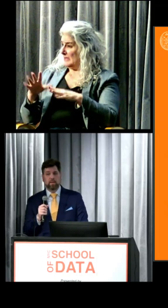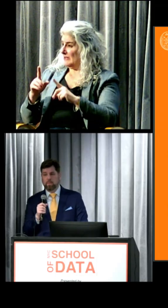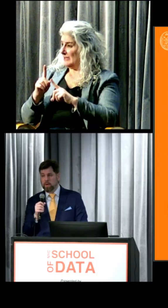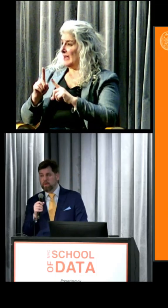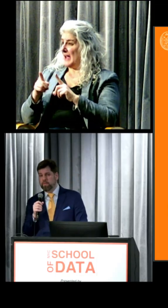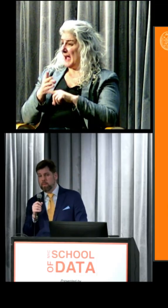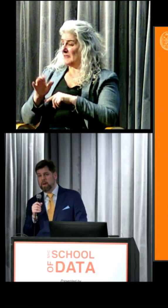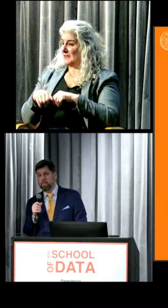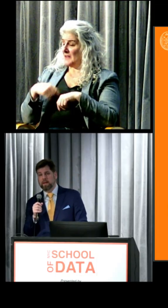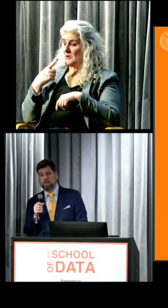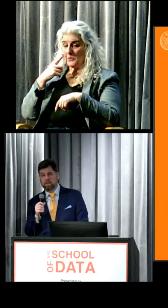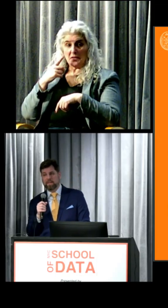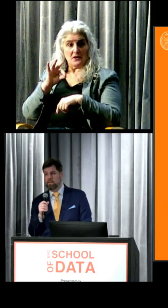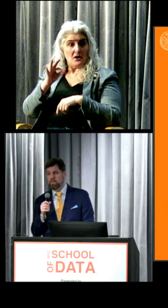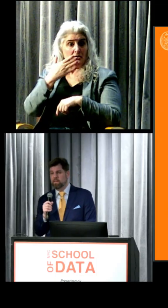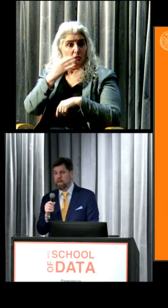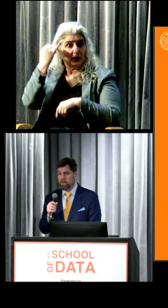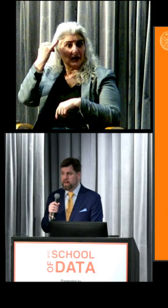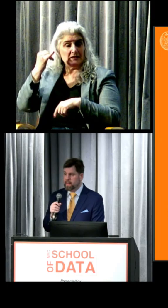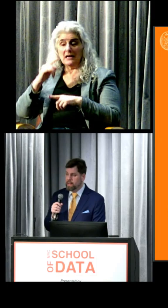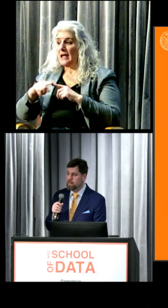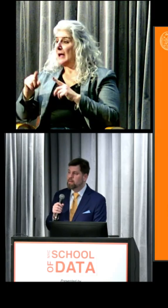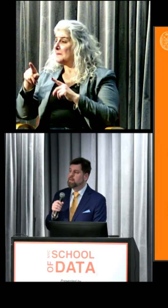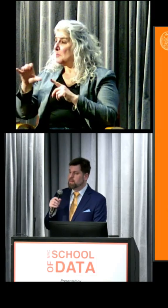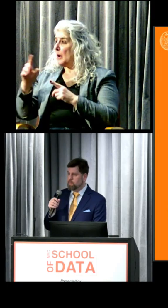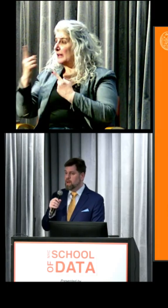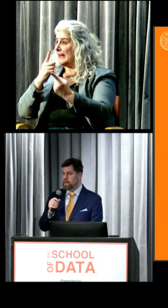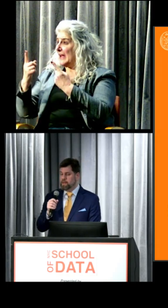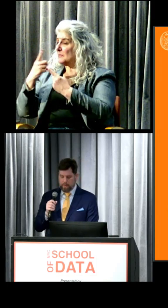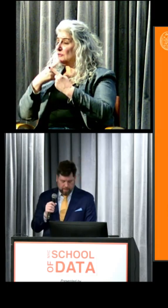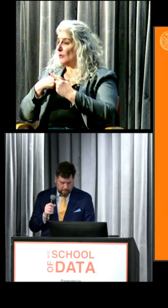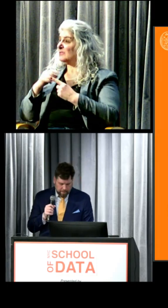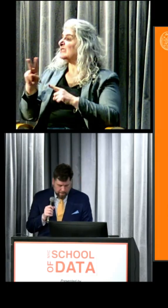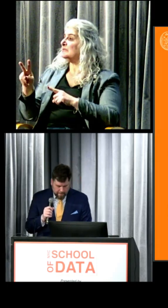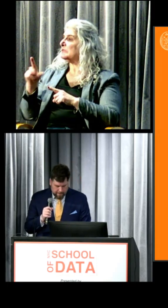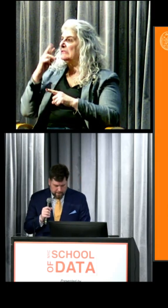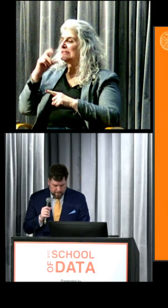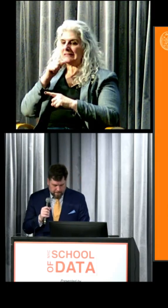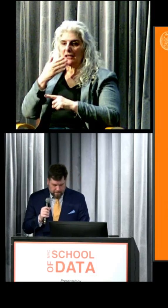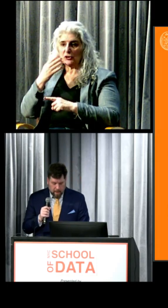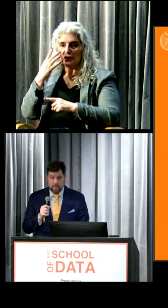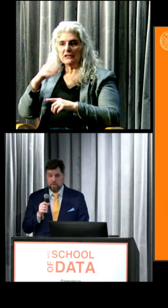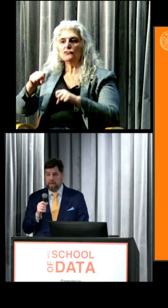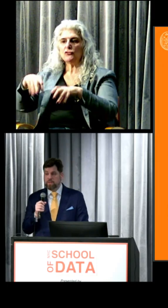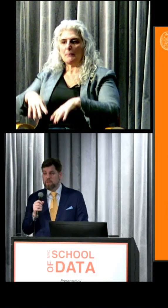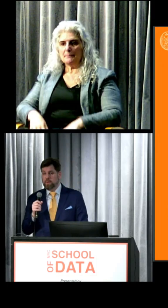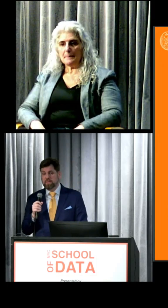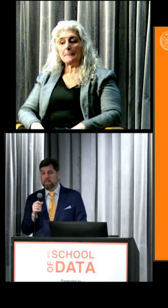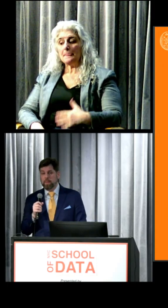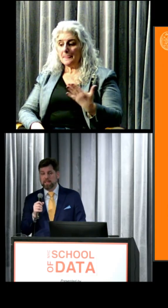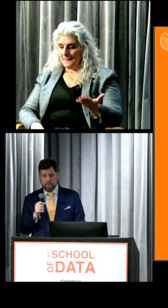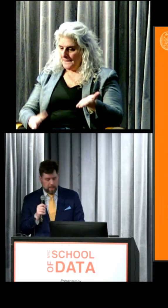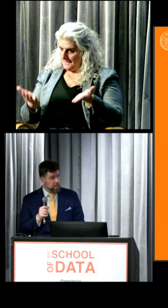The Manila folder at the bottom left is one of our control panels, and we played a lot with where